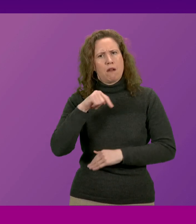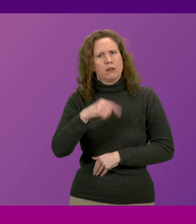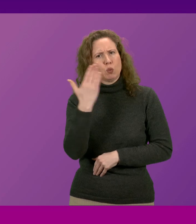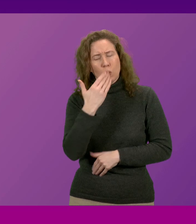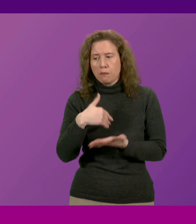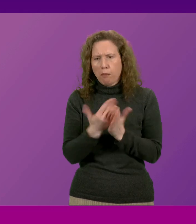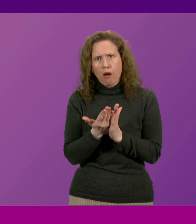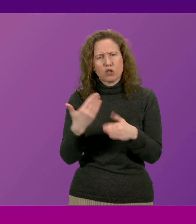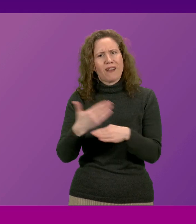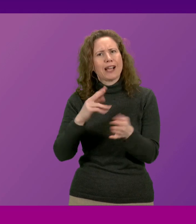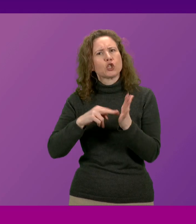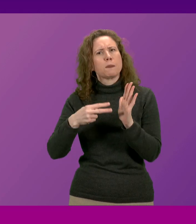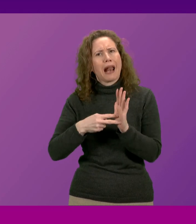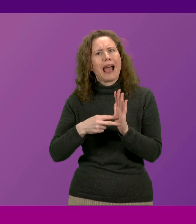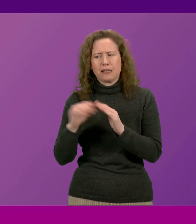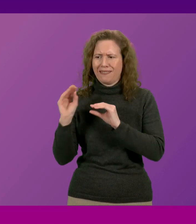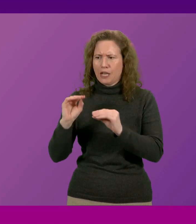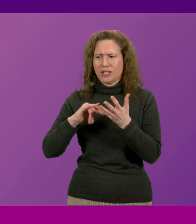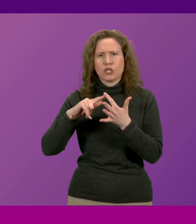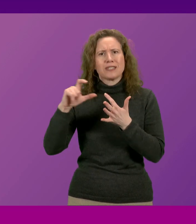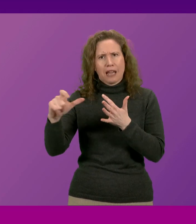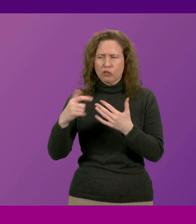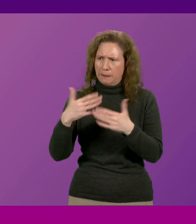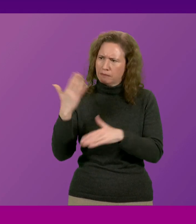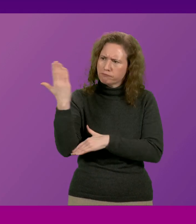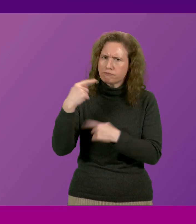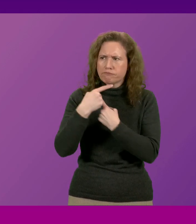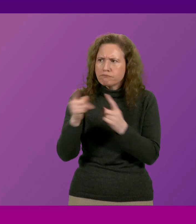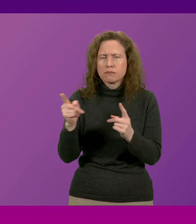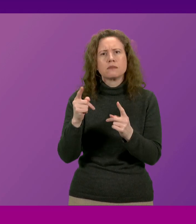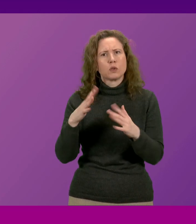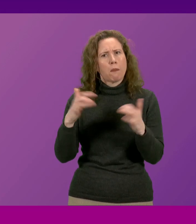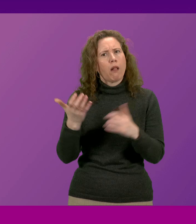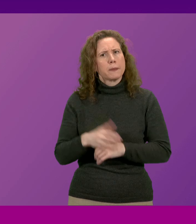of the action plan that the Cabinet Secretary for Education and Skills has set out to Parliament.